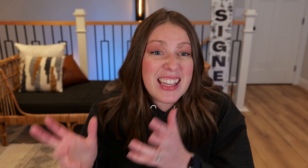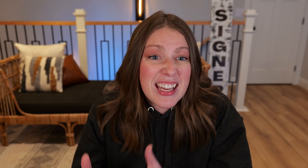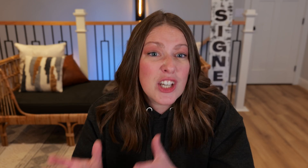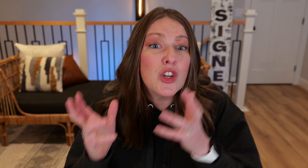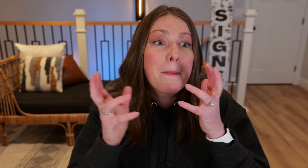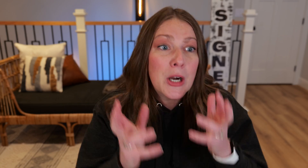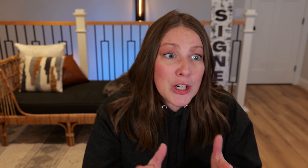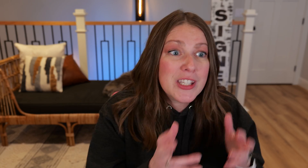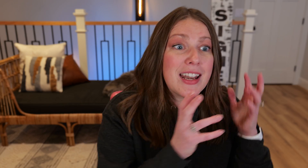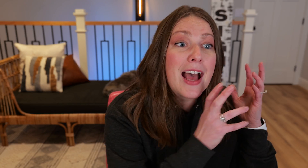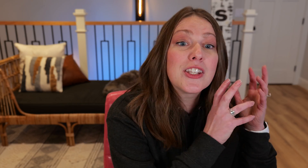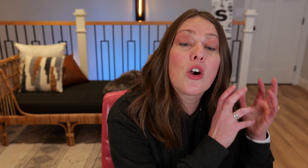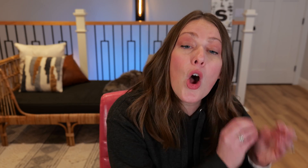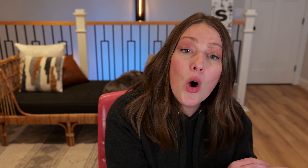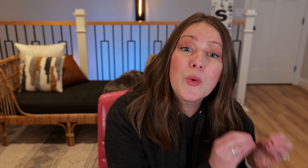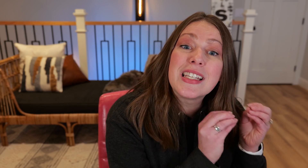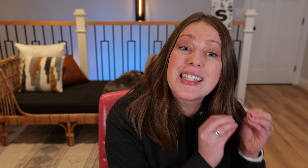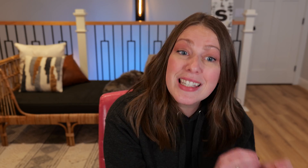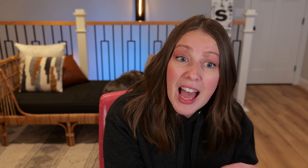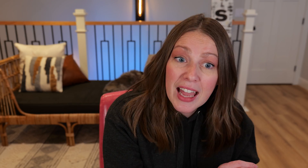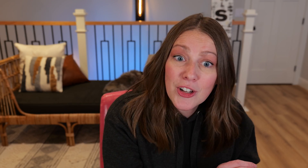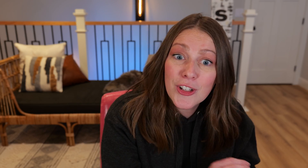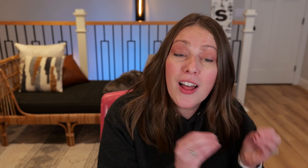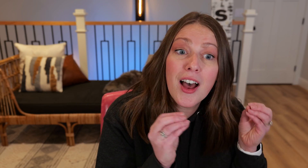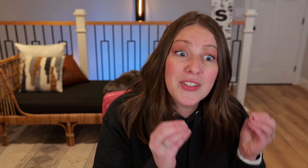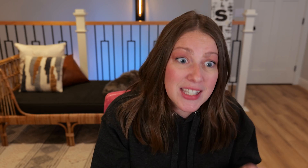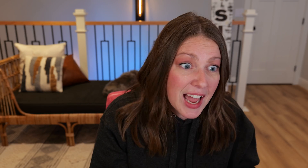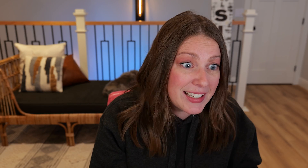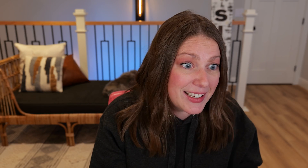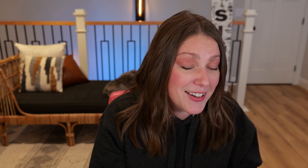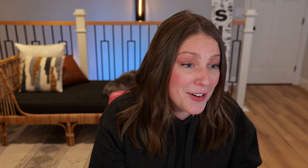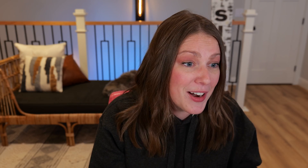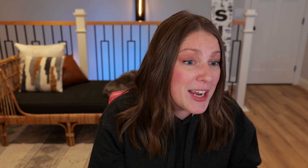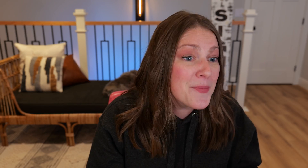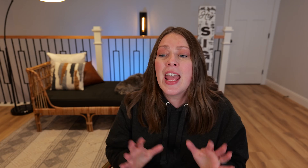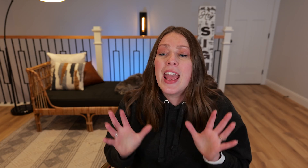Each person has their own style of signing. All right.